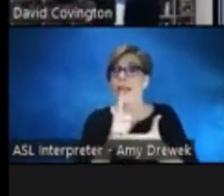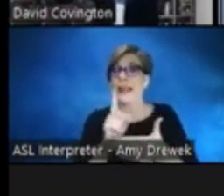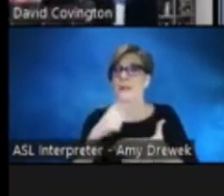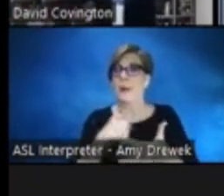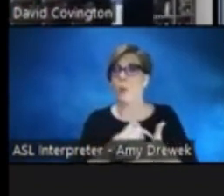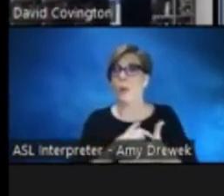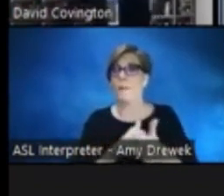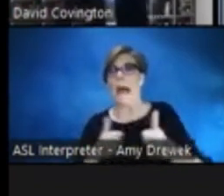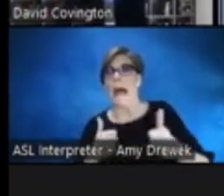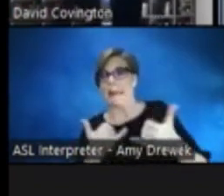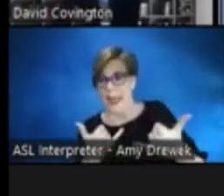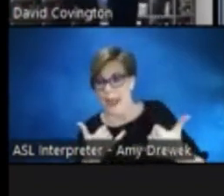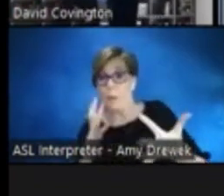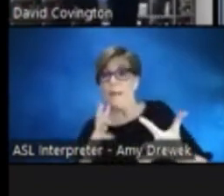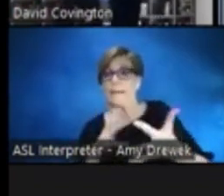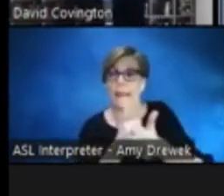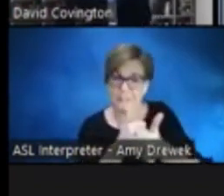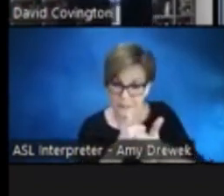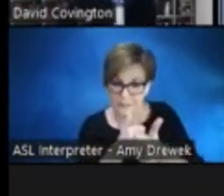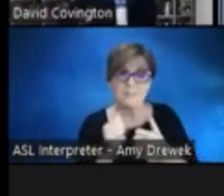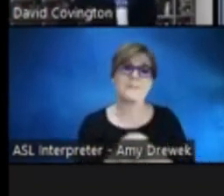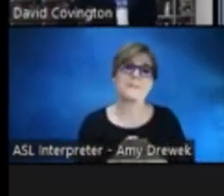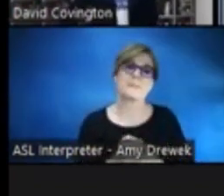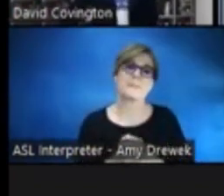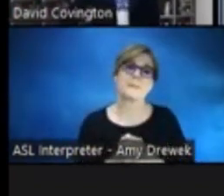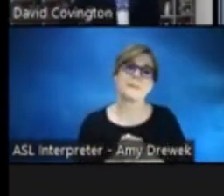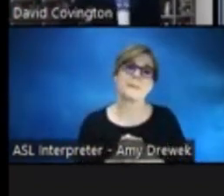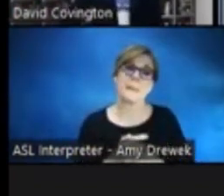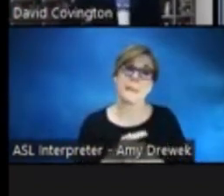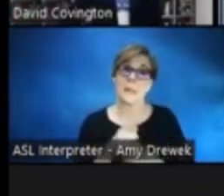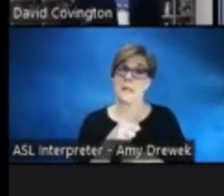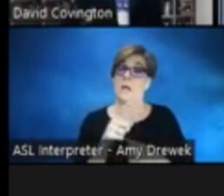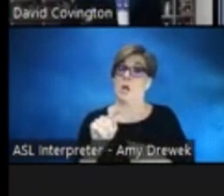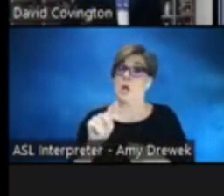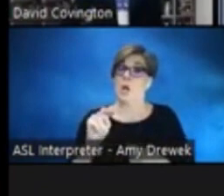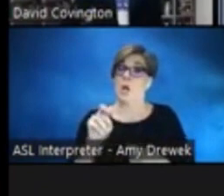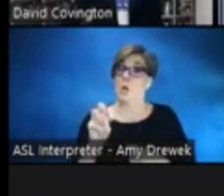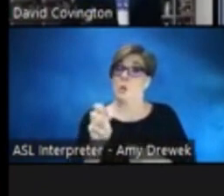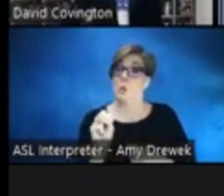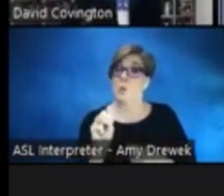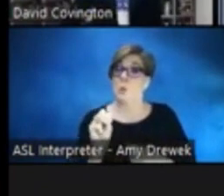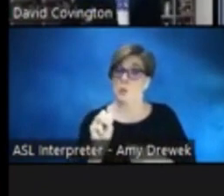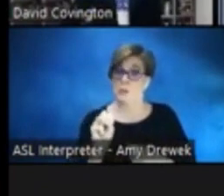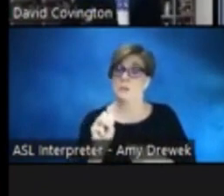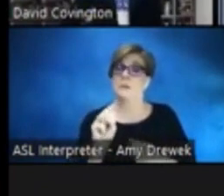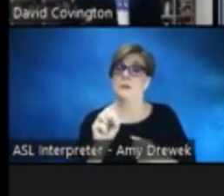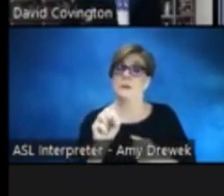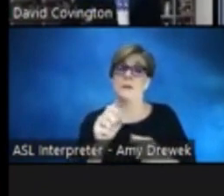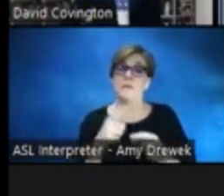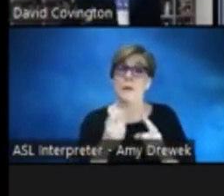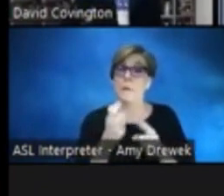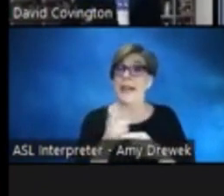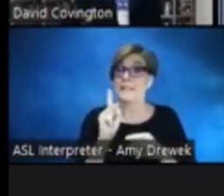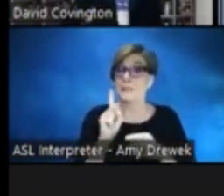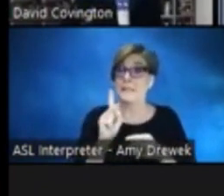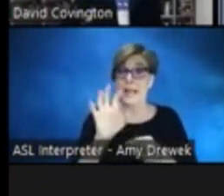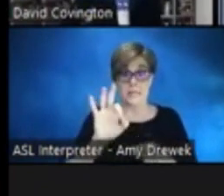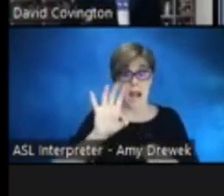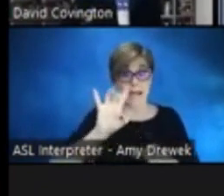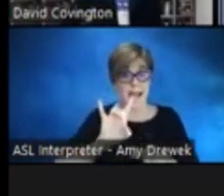WILL TRY TO CATCH UP. THESE ARE FROM LAST WEEK. ANOTHER IMPORTANT ONE IS 988 CRISIS LINE LAUNCHES